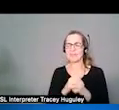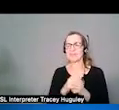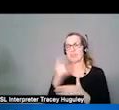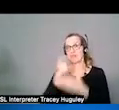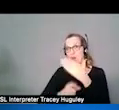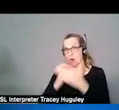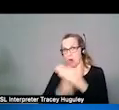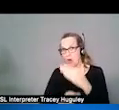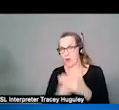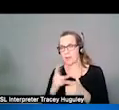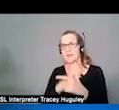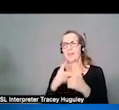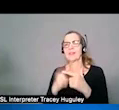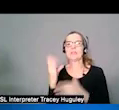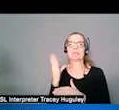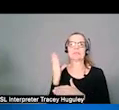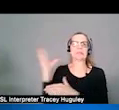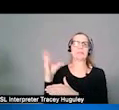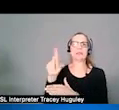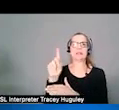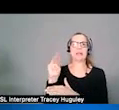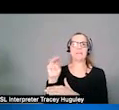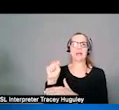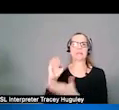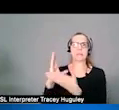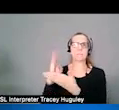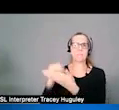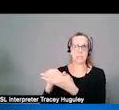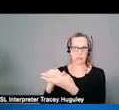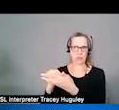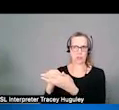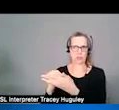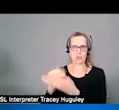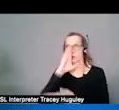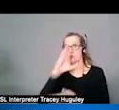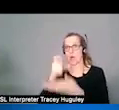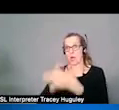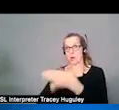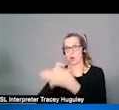you will then need to submit your DMS budgets, and the direct cost to support the activities